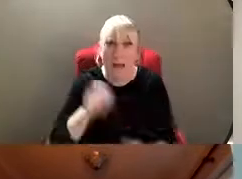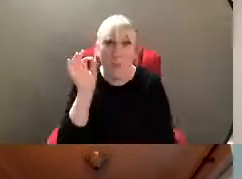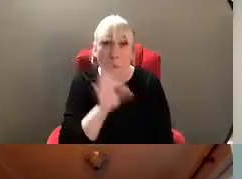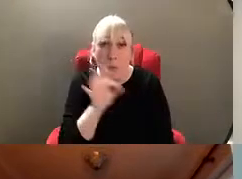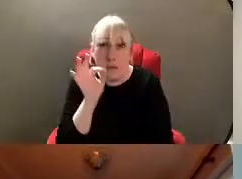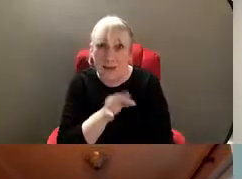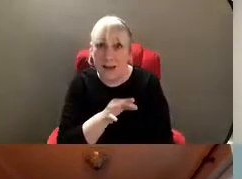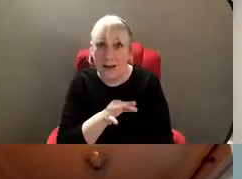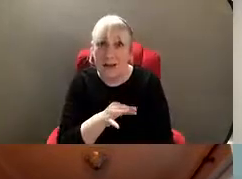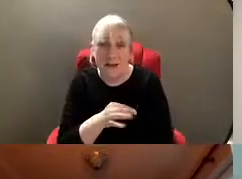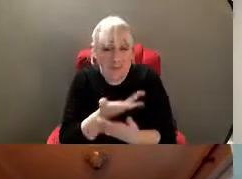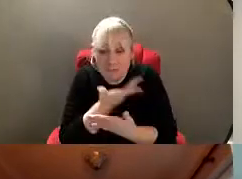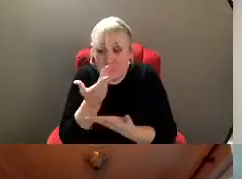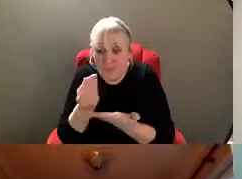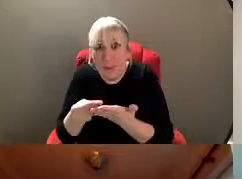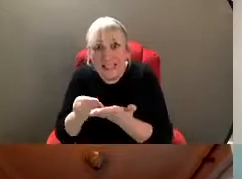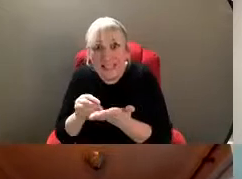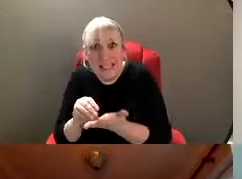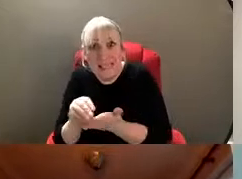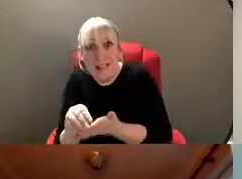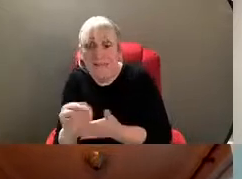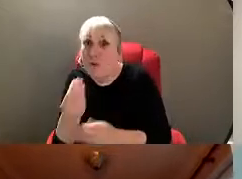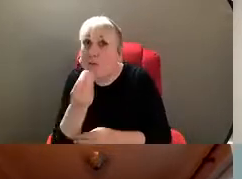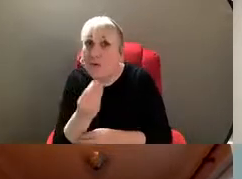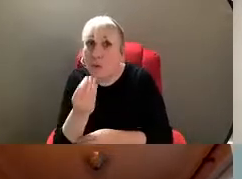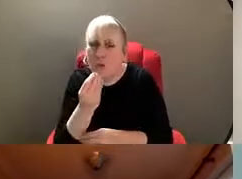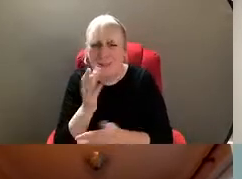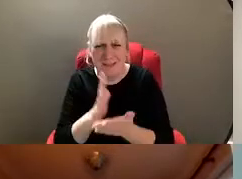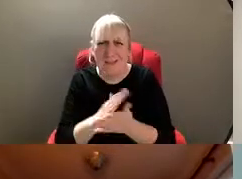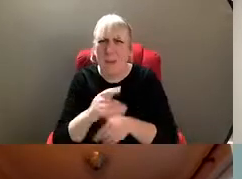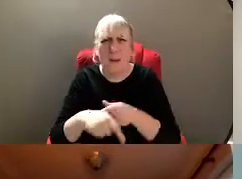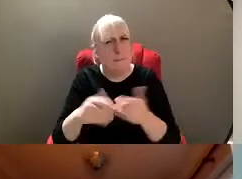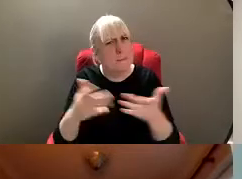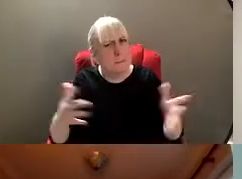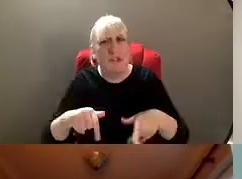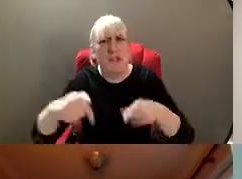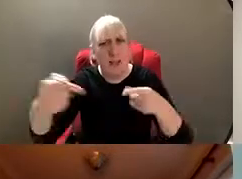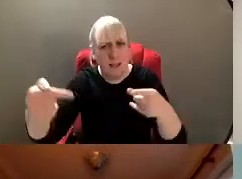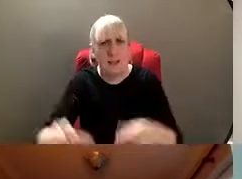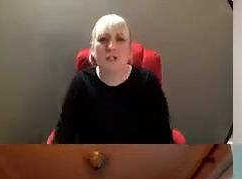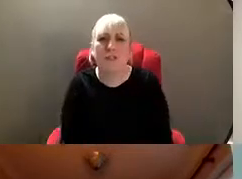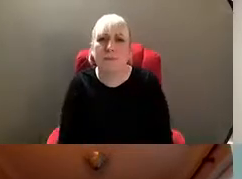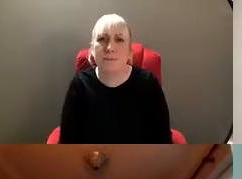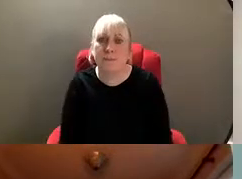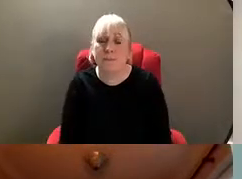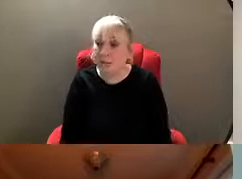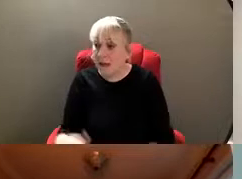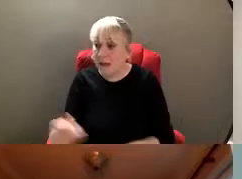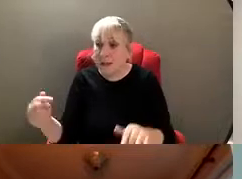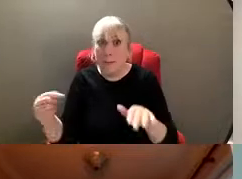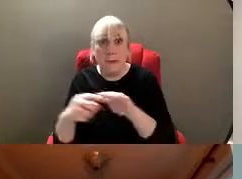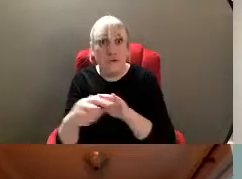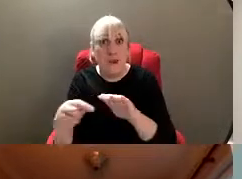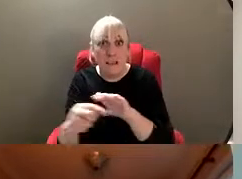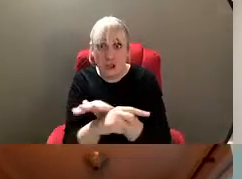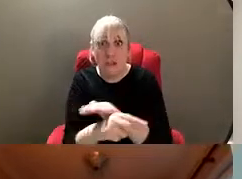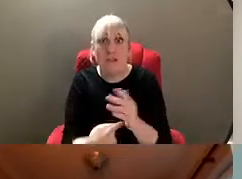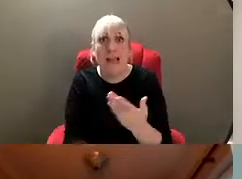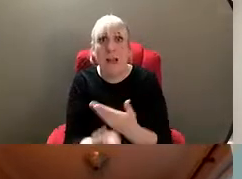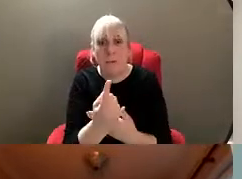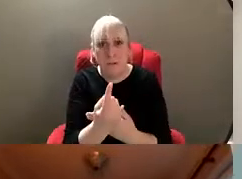money for food then it becomes a challenge so migration takes place in 2050 it is said